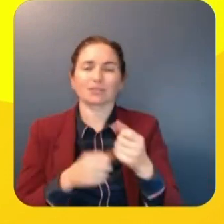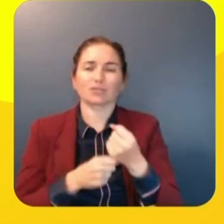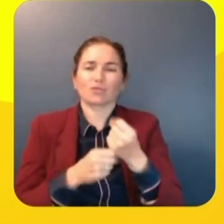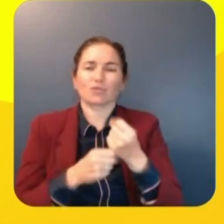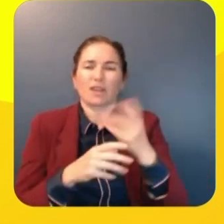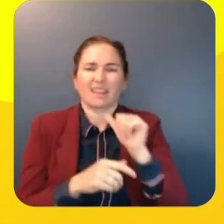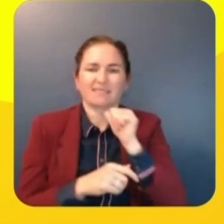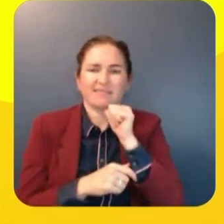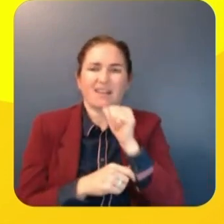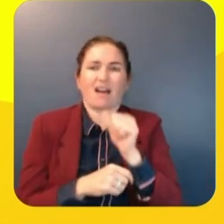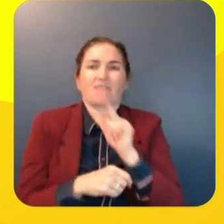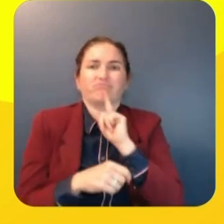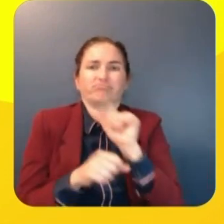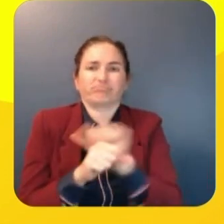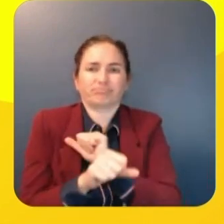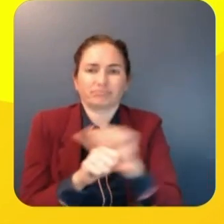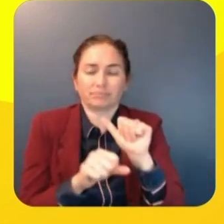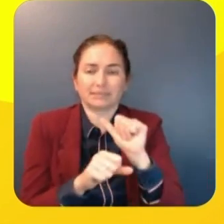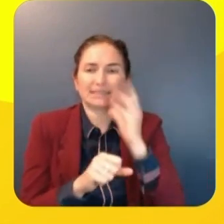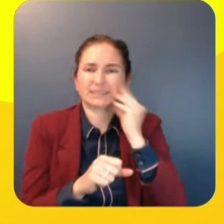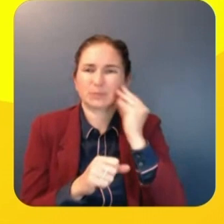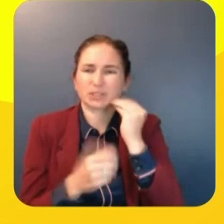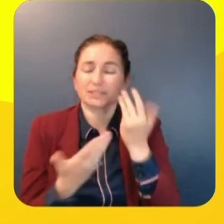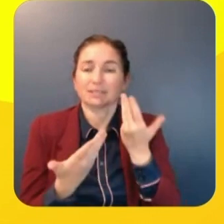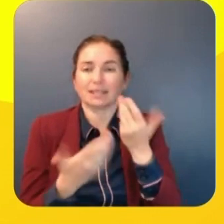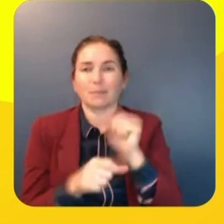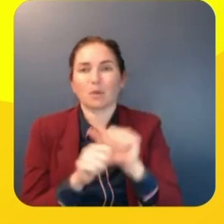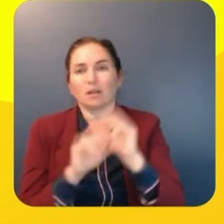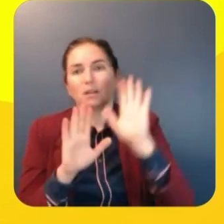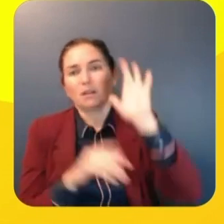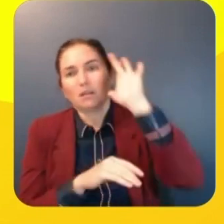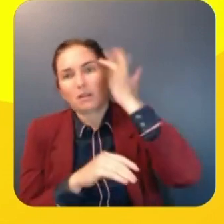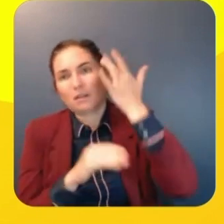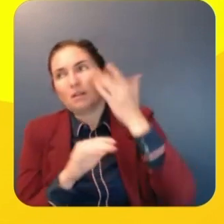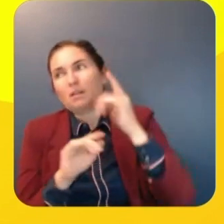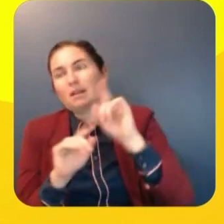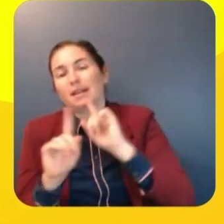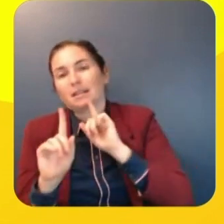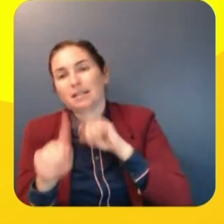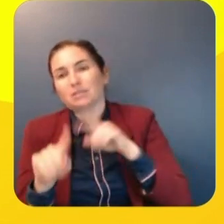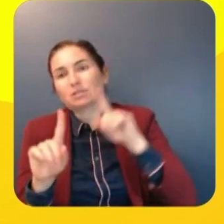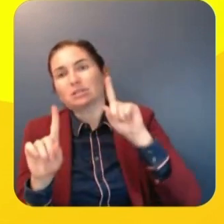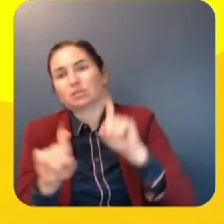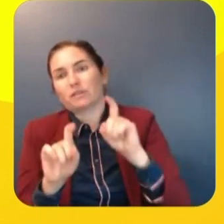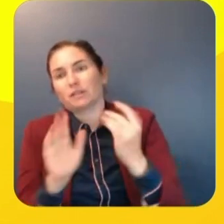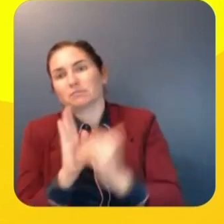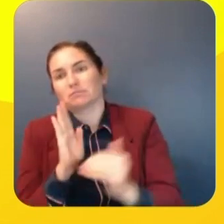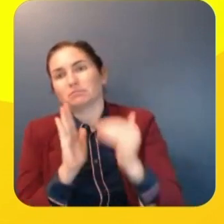Employees are tired of answering survey after engagement survey without seeing real actions as a result.